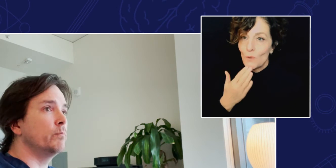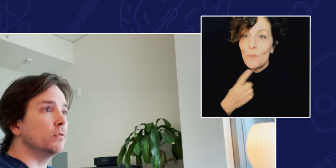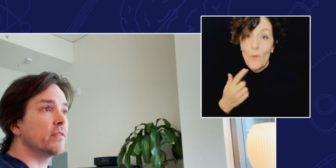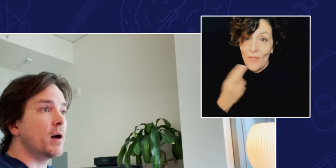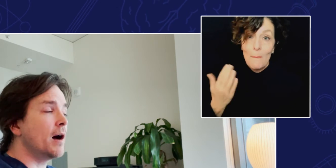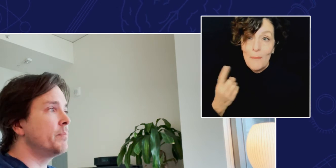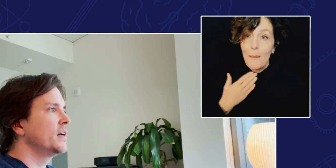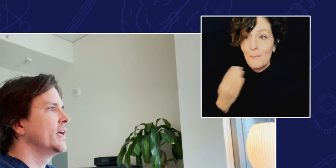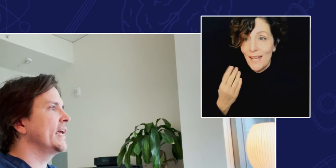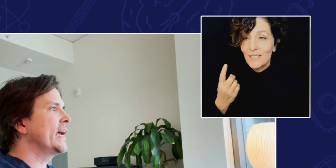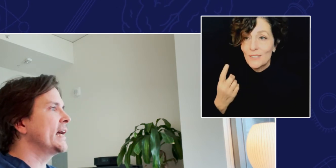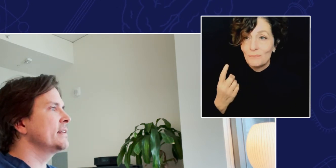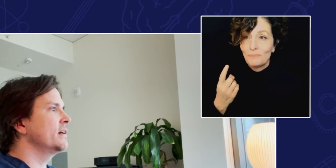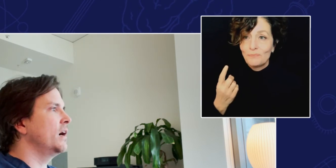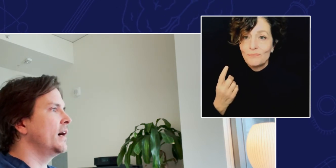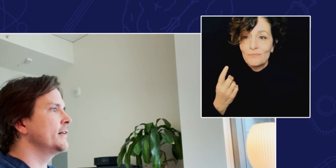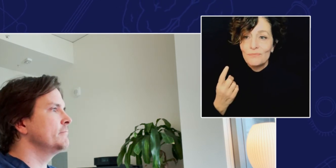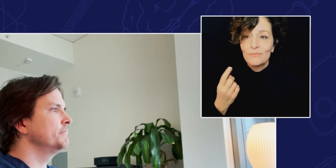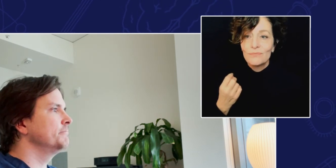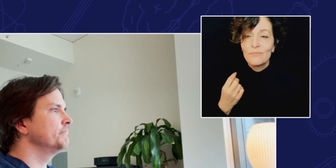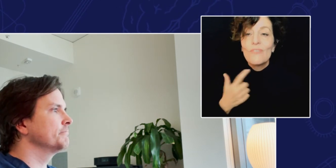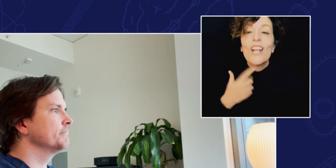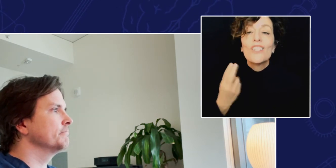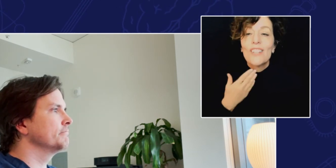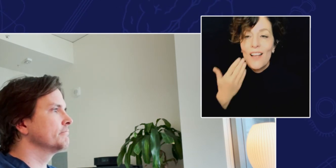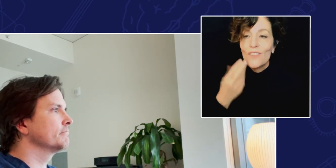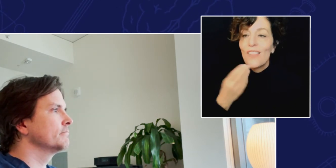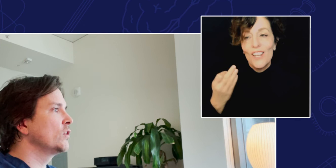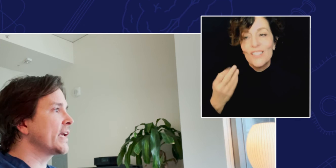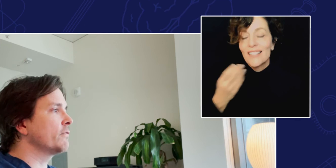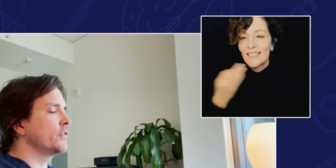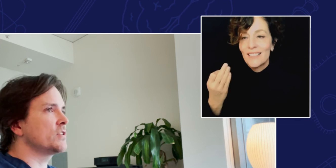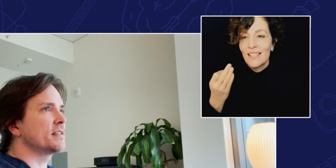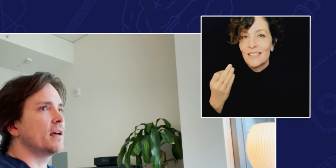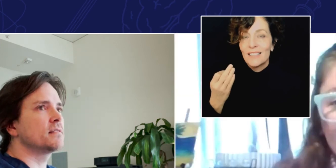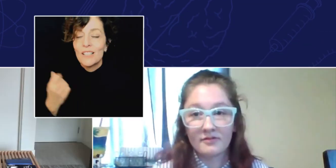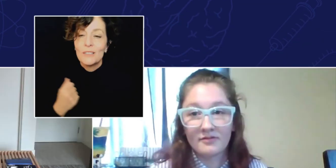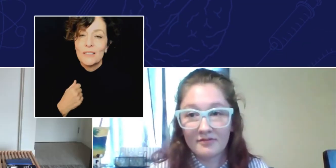who pull them up and... look out for their success.